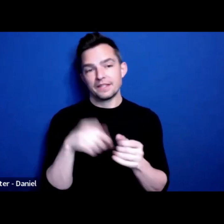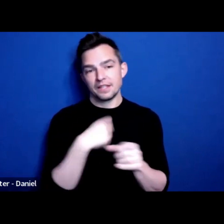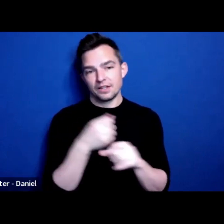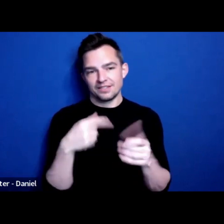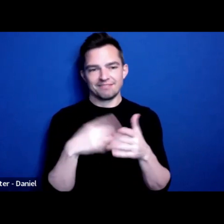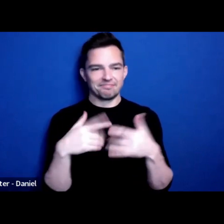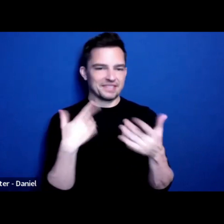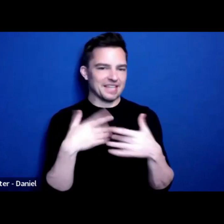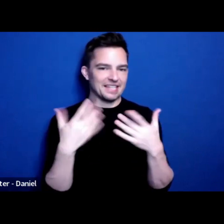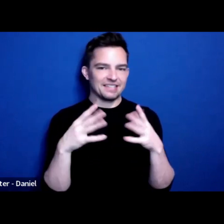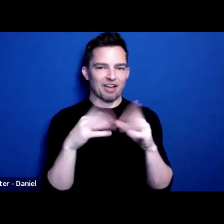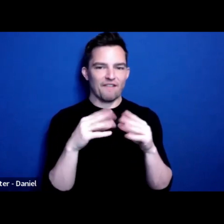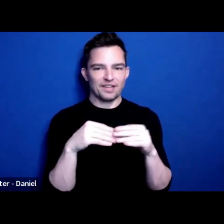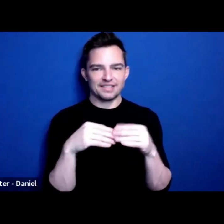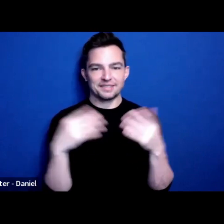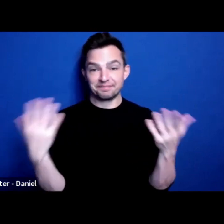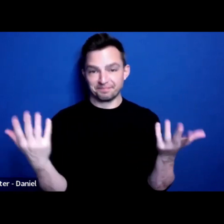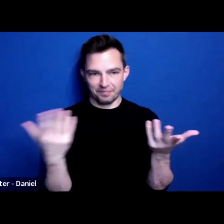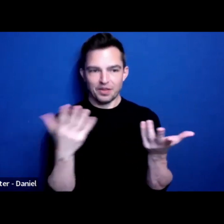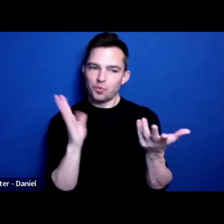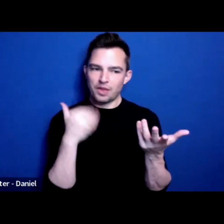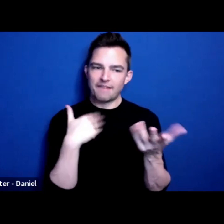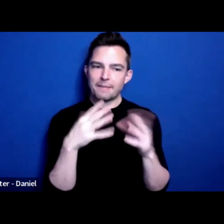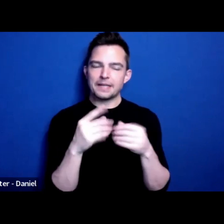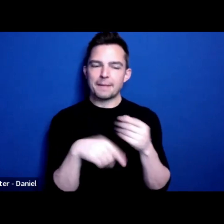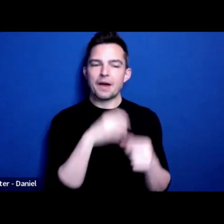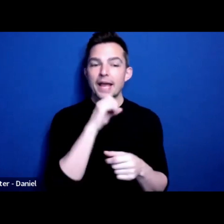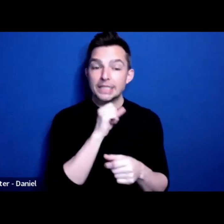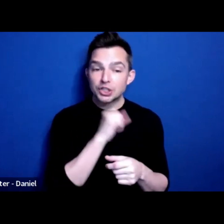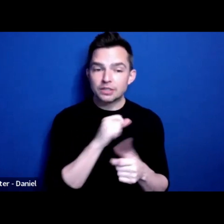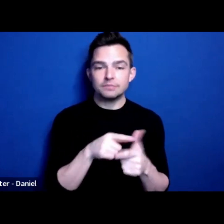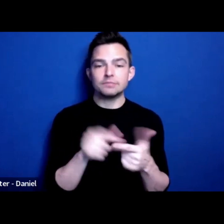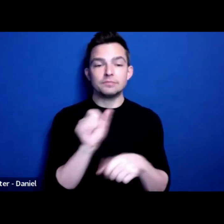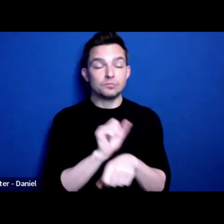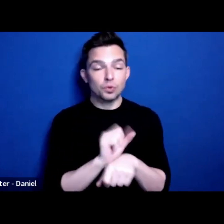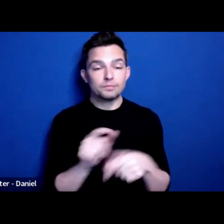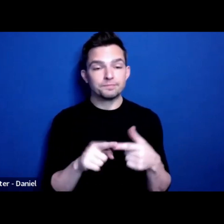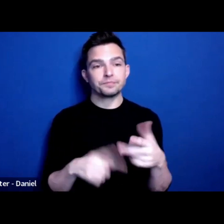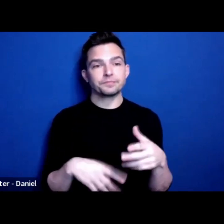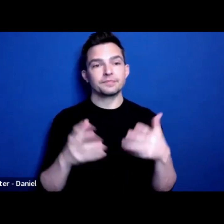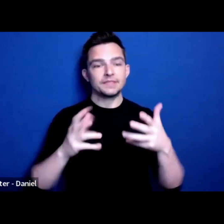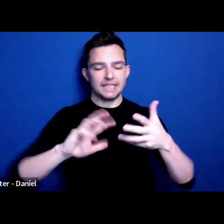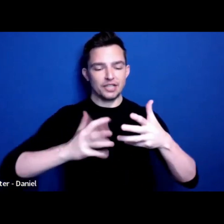conference. There'll be sessions on aging, employment, intersectionality of TBI,